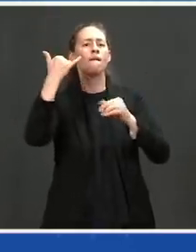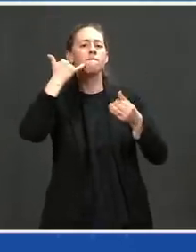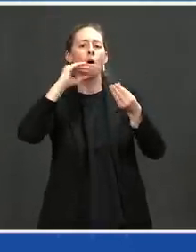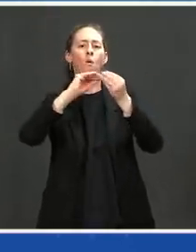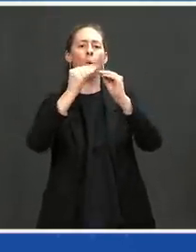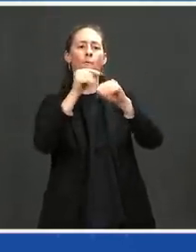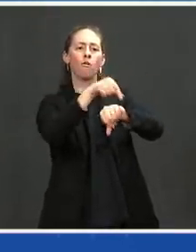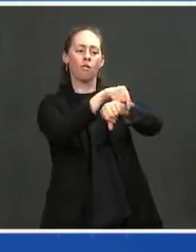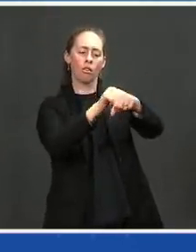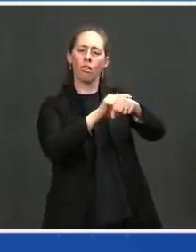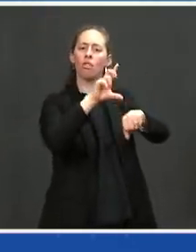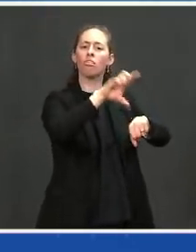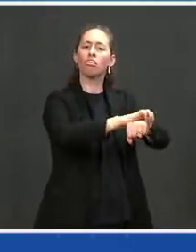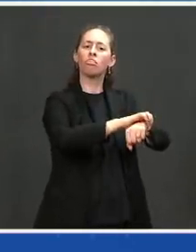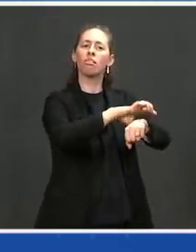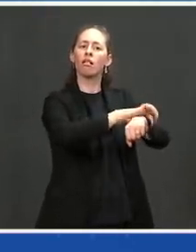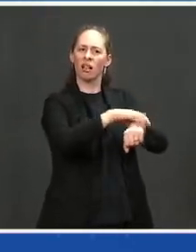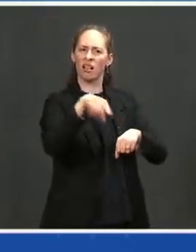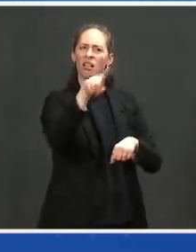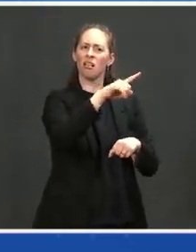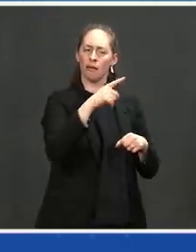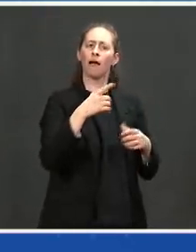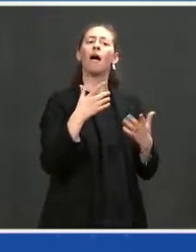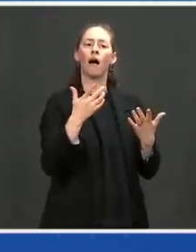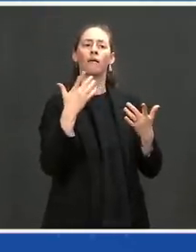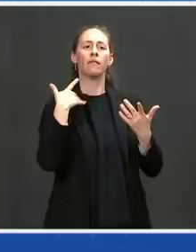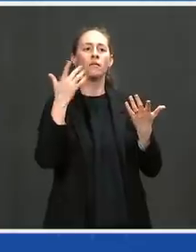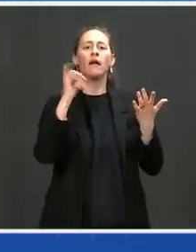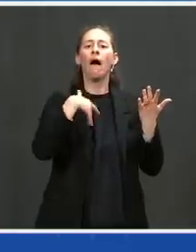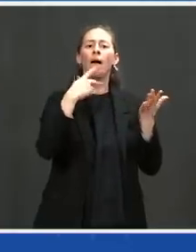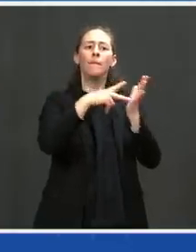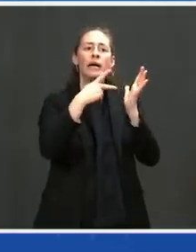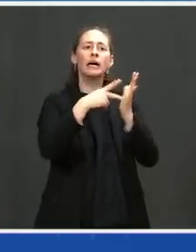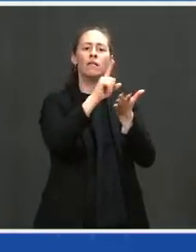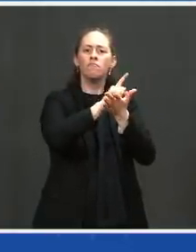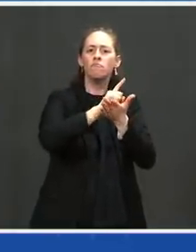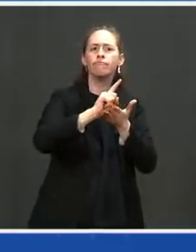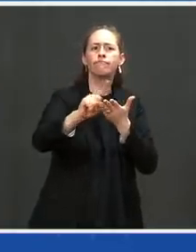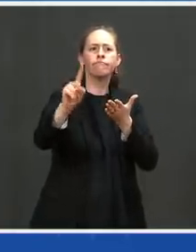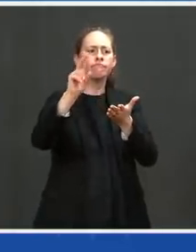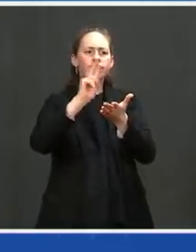and weeks, and maybe even months, before anybody would pick up the phone and call to see if there really was someone there.